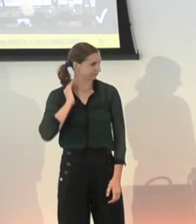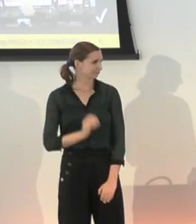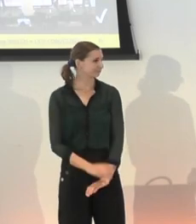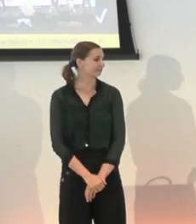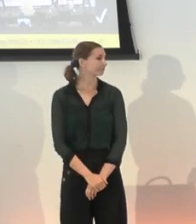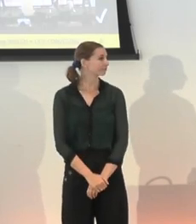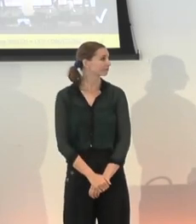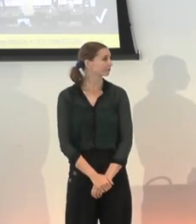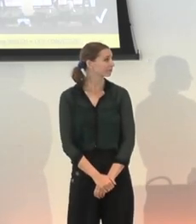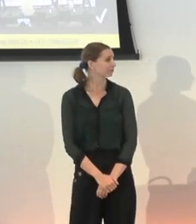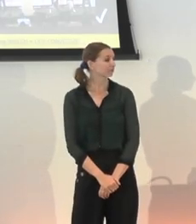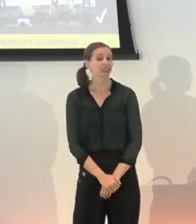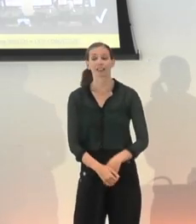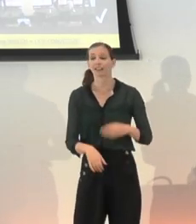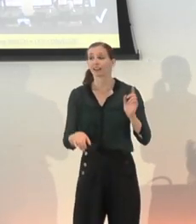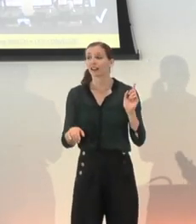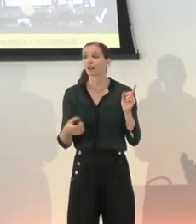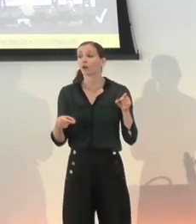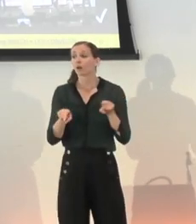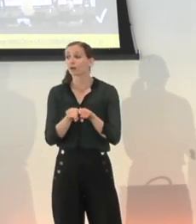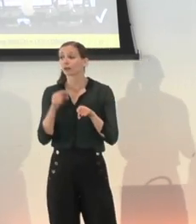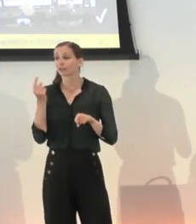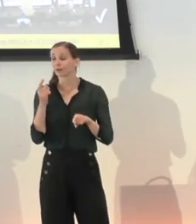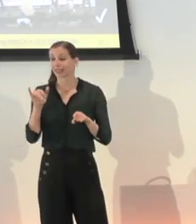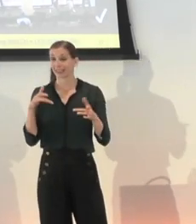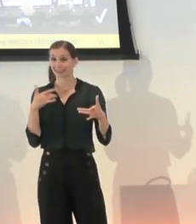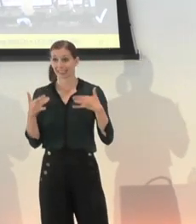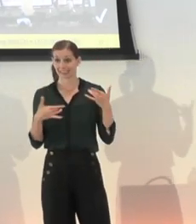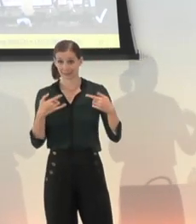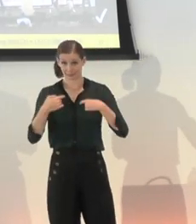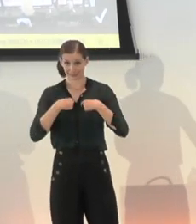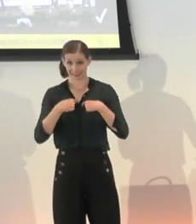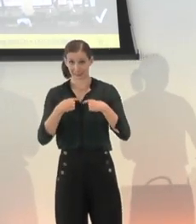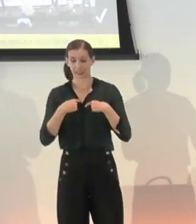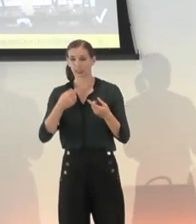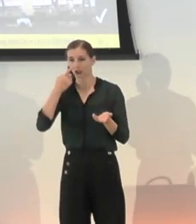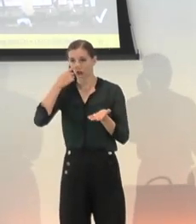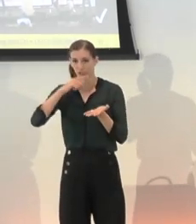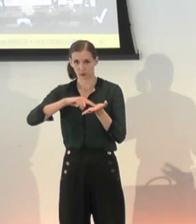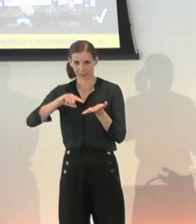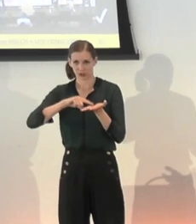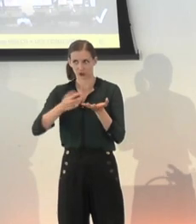one of the things that excites me the most about this is researchers want this and they just can't